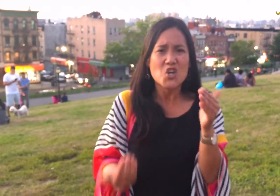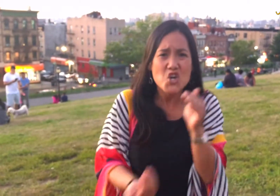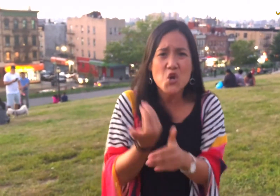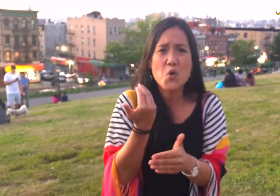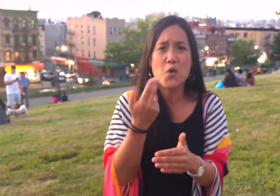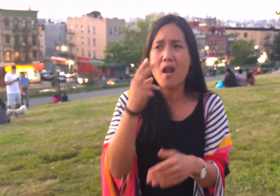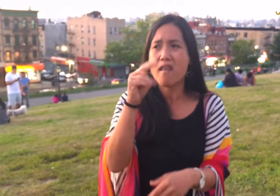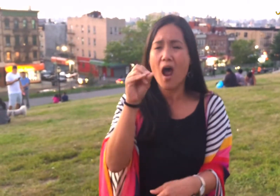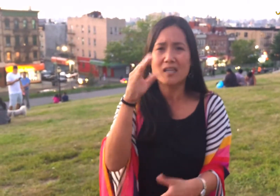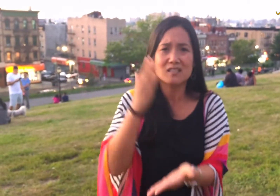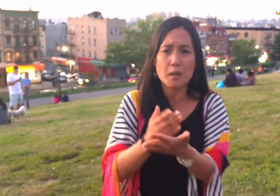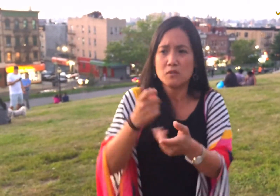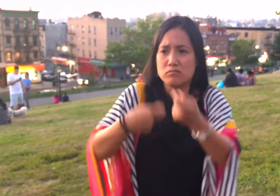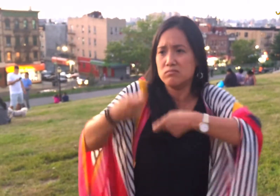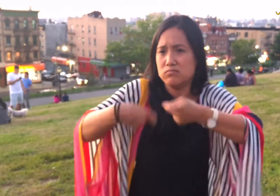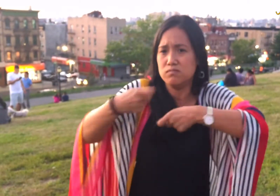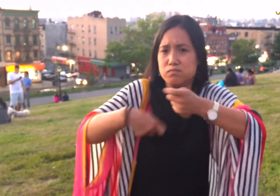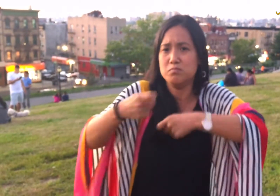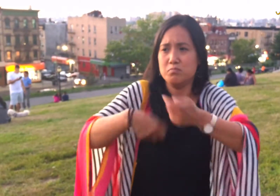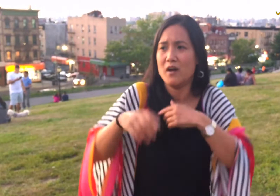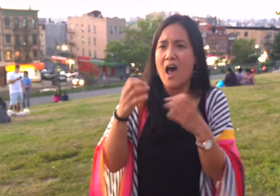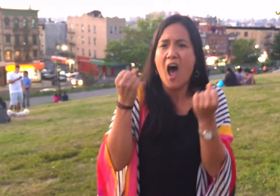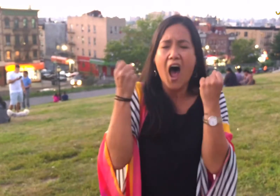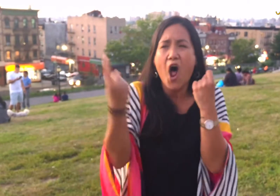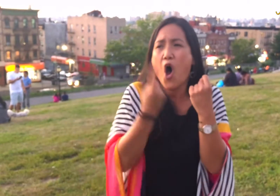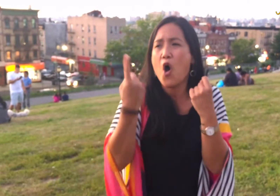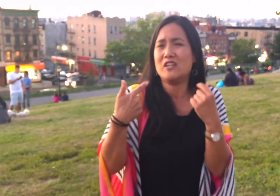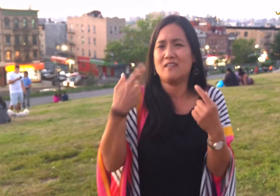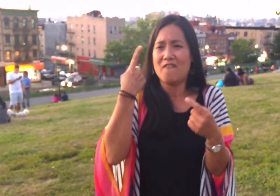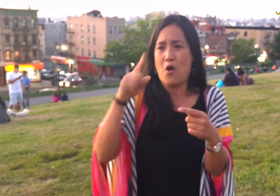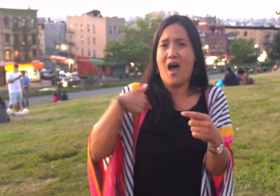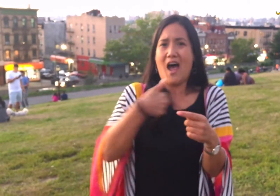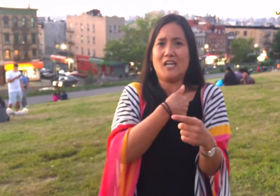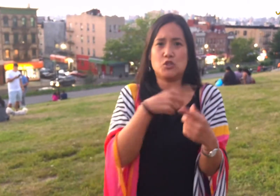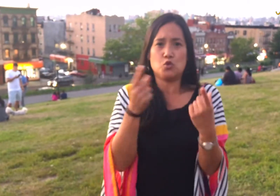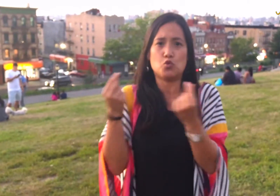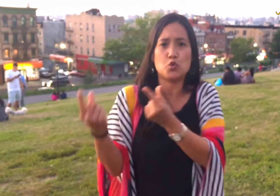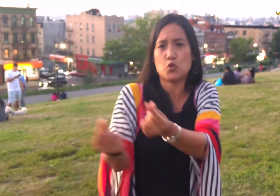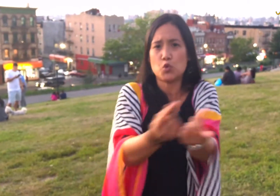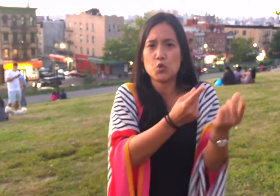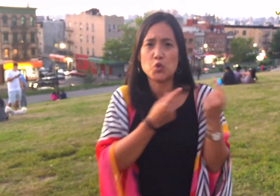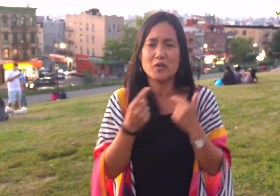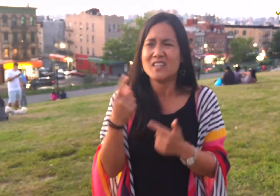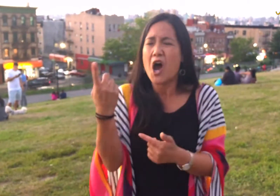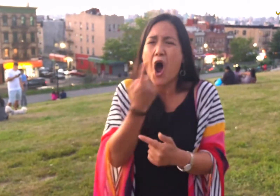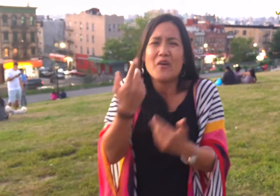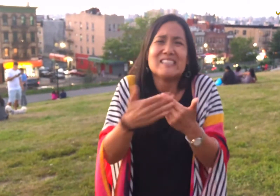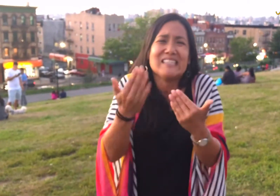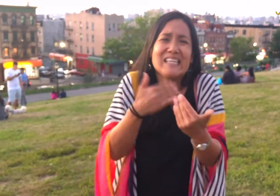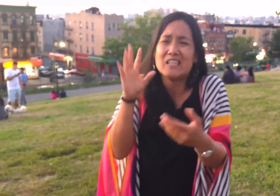different and new activities. It’s always easy to take part in the community here.